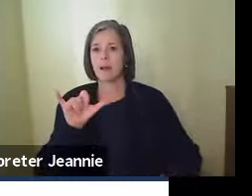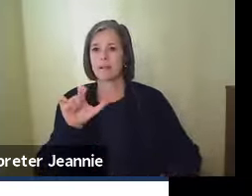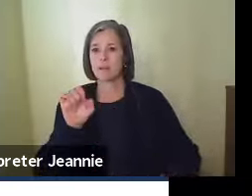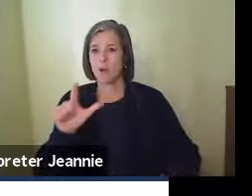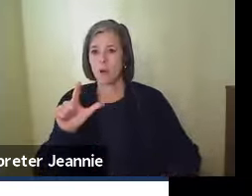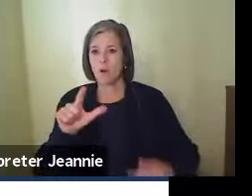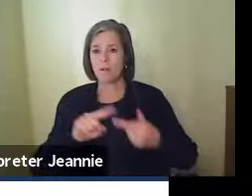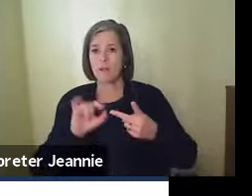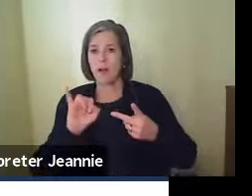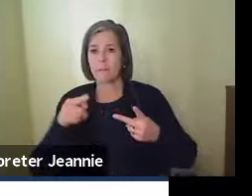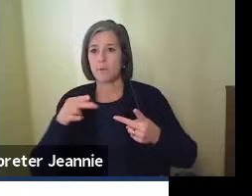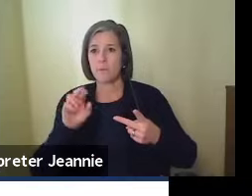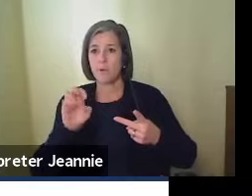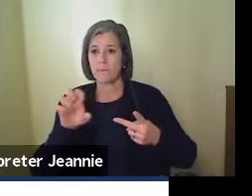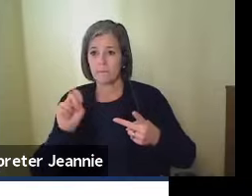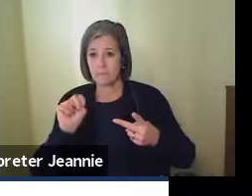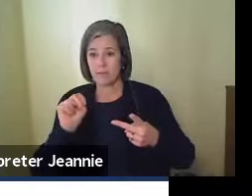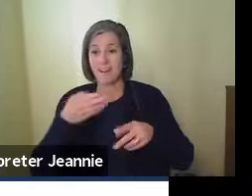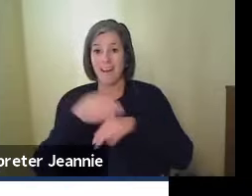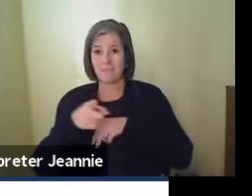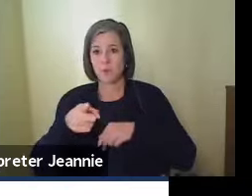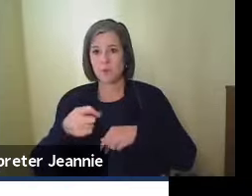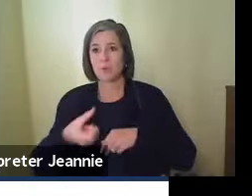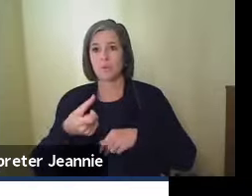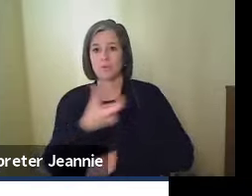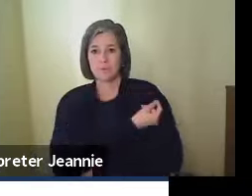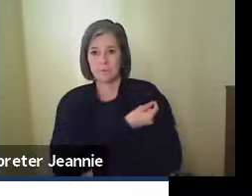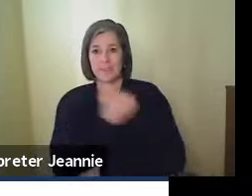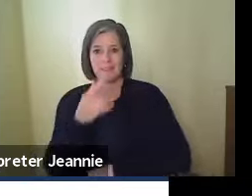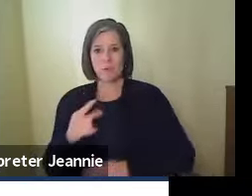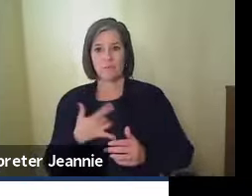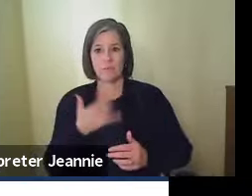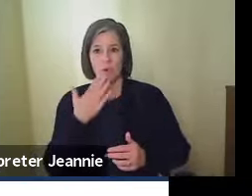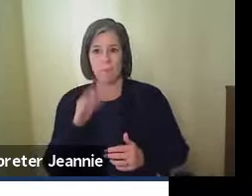you get the vaccine if you start to feel bad. You shouldn't take it just in case